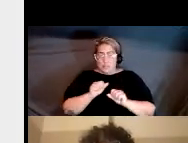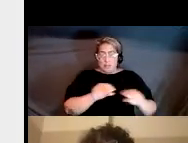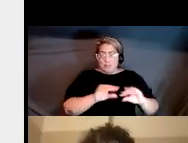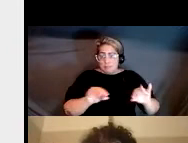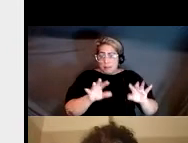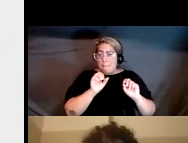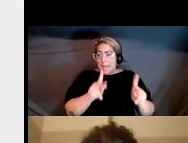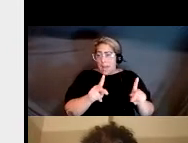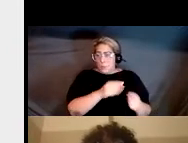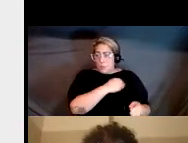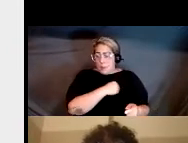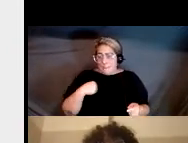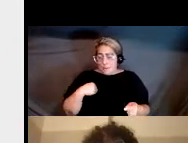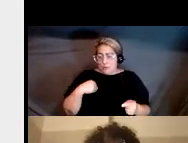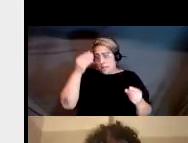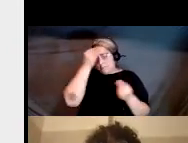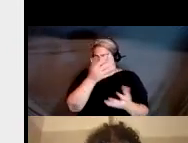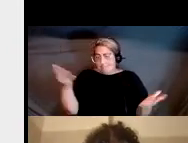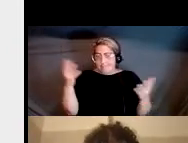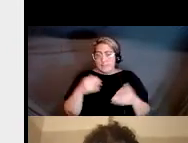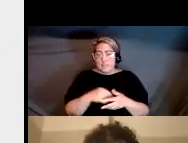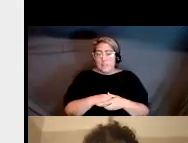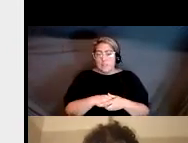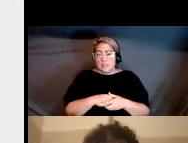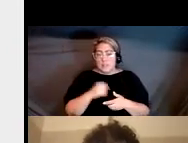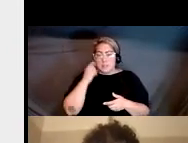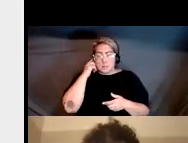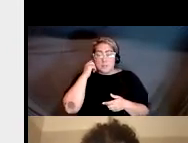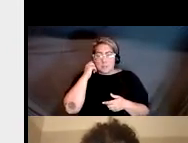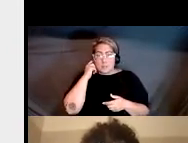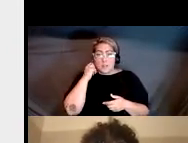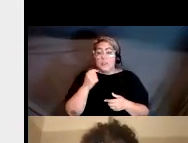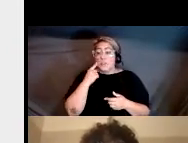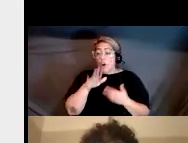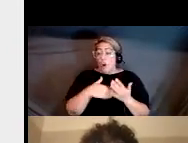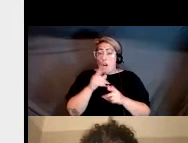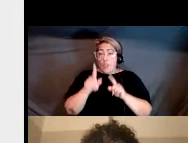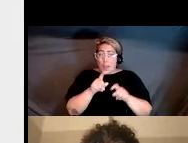of here are the questions that have been asked -- please give us answers. I do not as a rule get